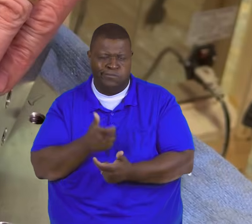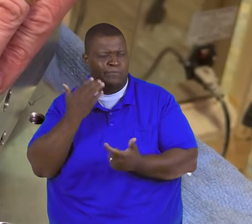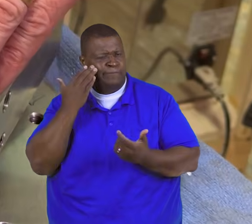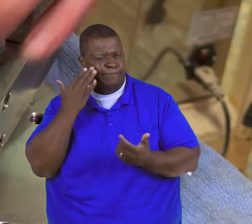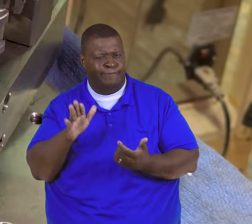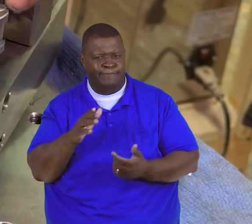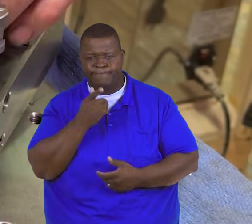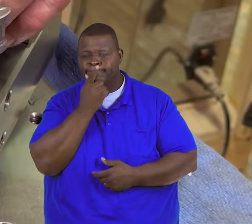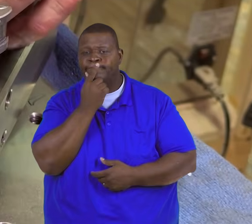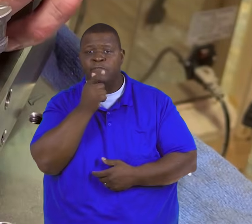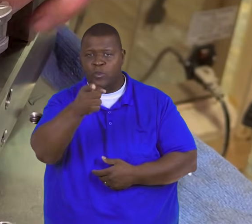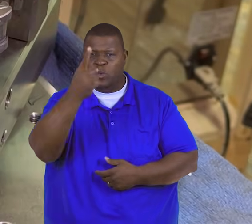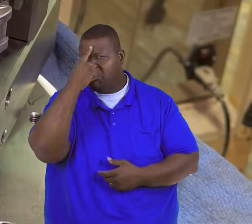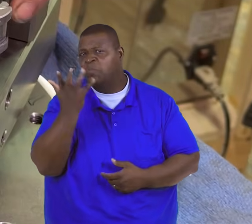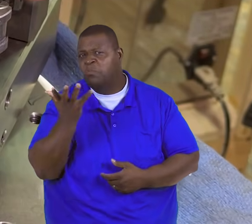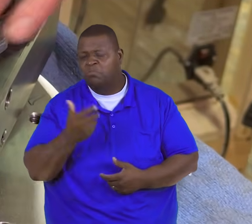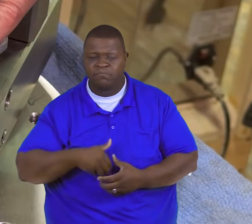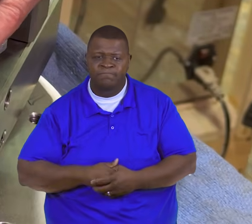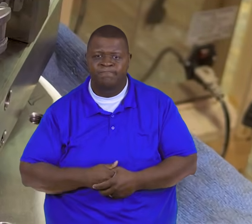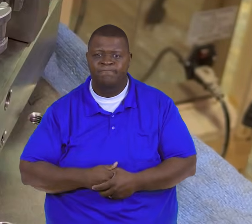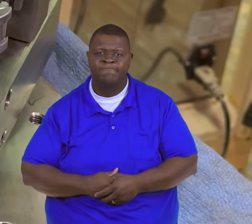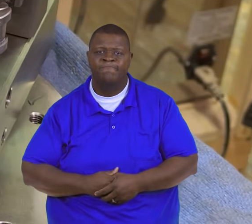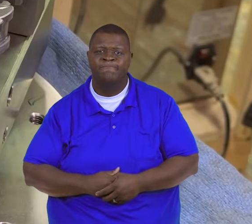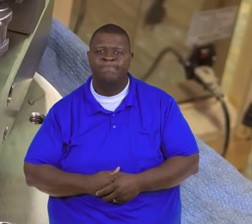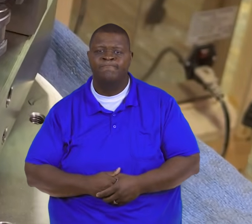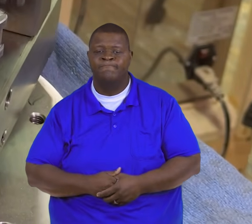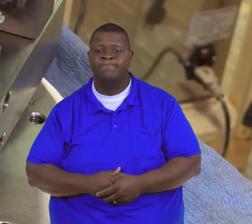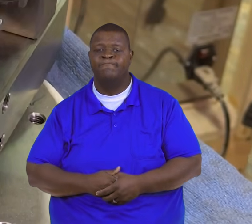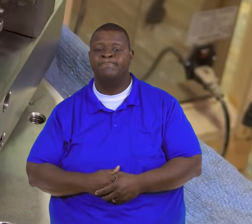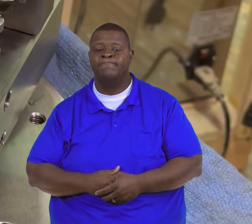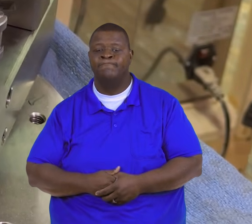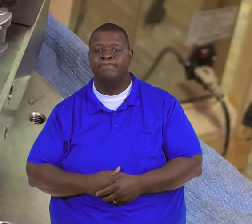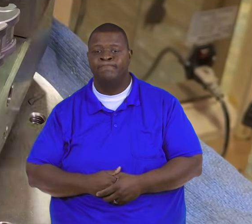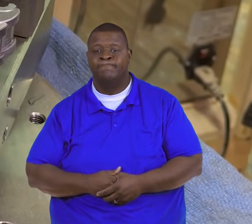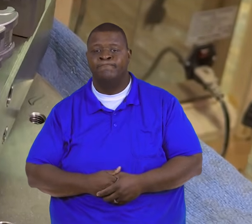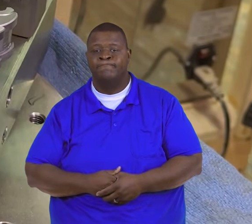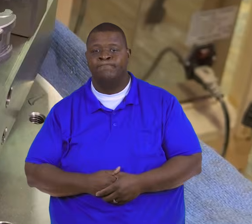to a higher degree, not sure. I'm actually curious about your thoughts on that.